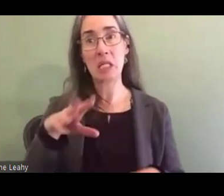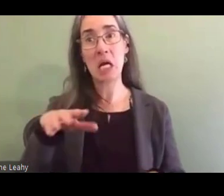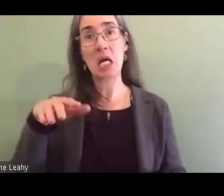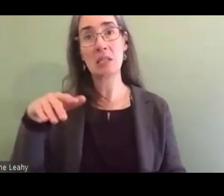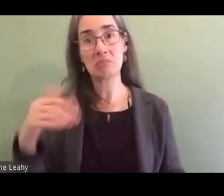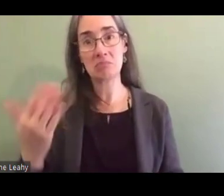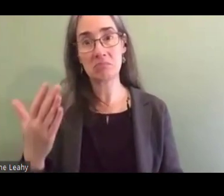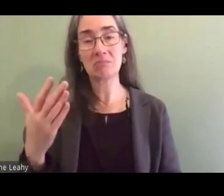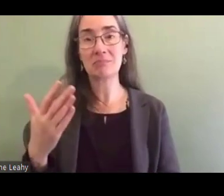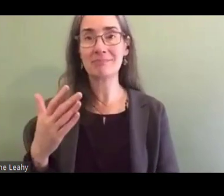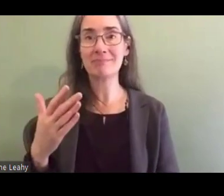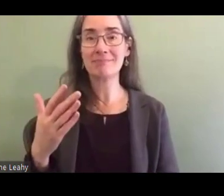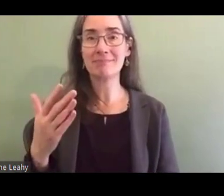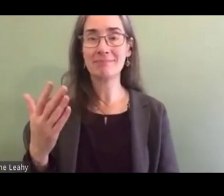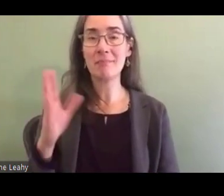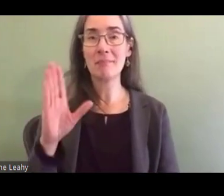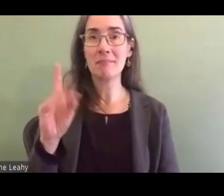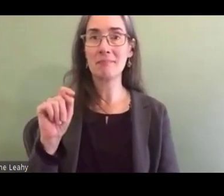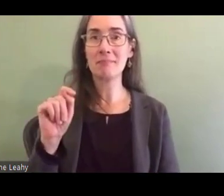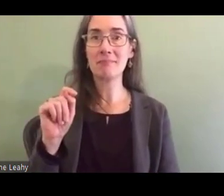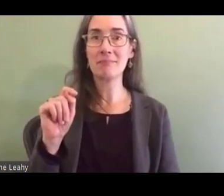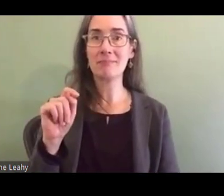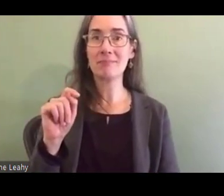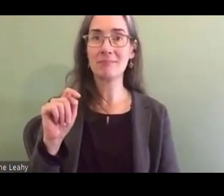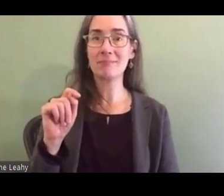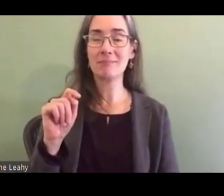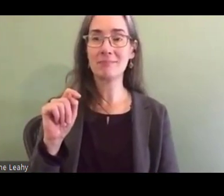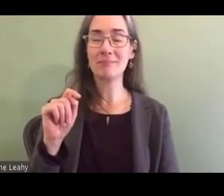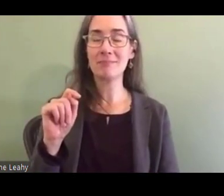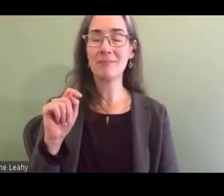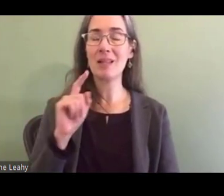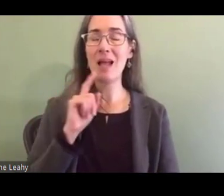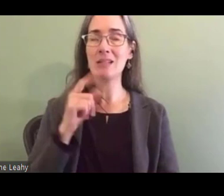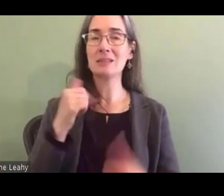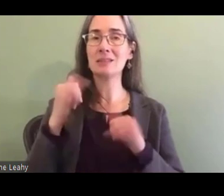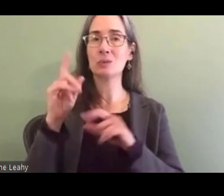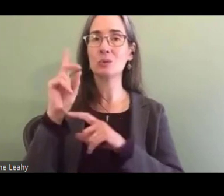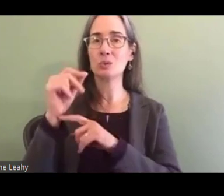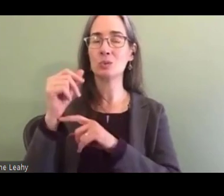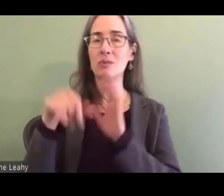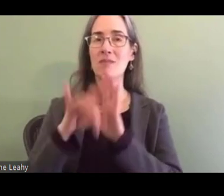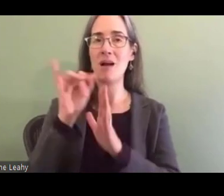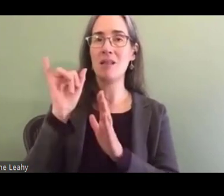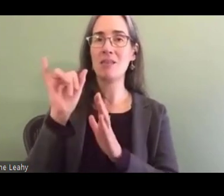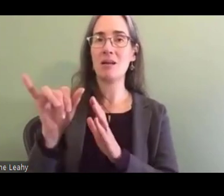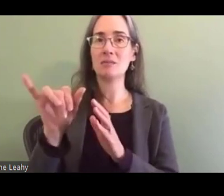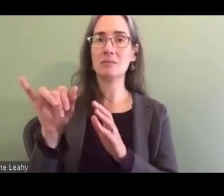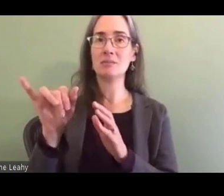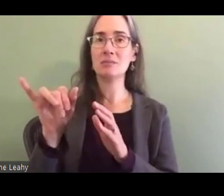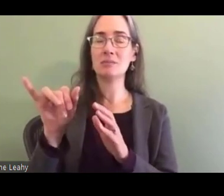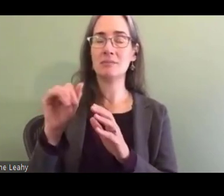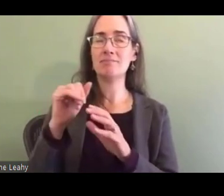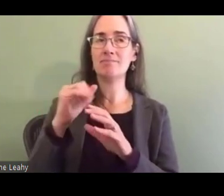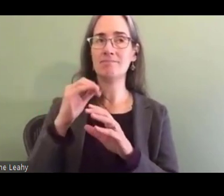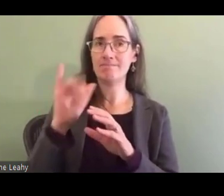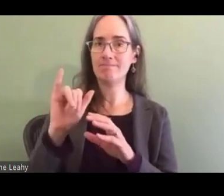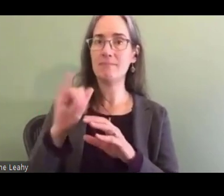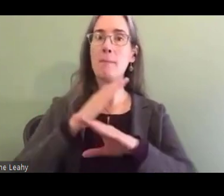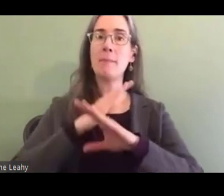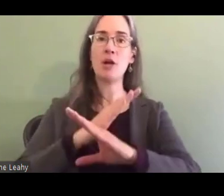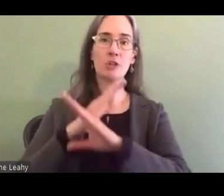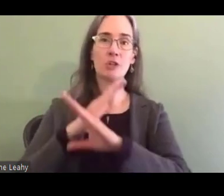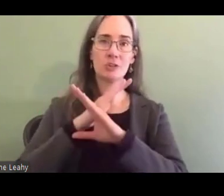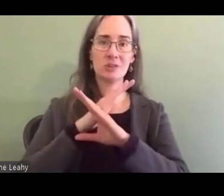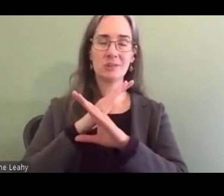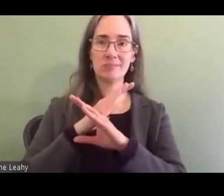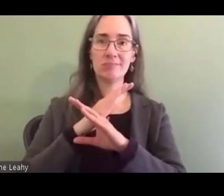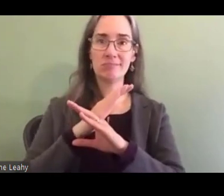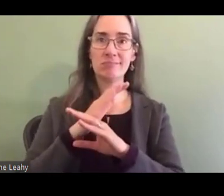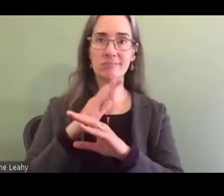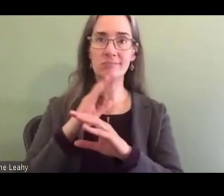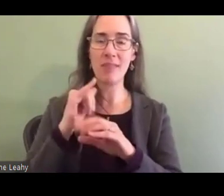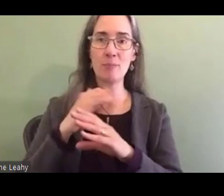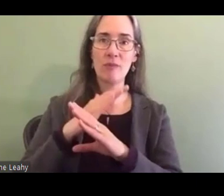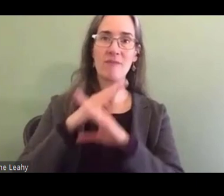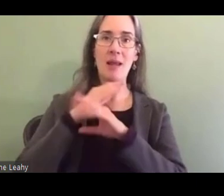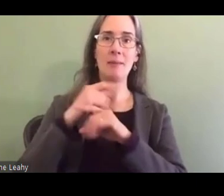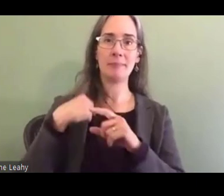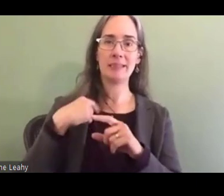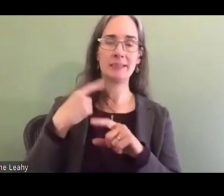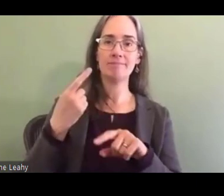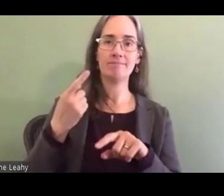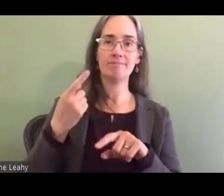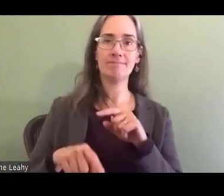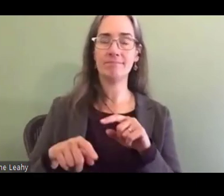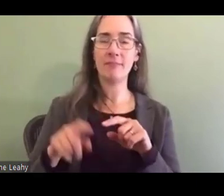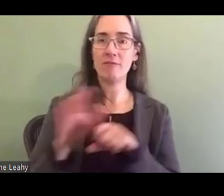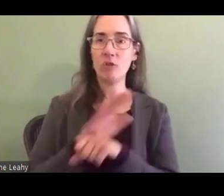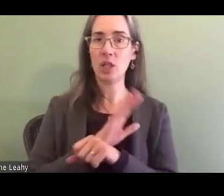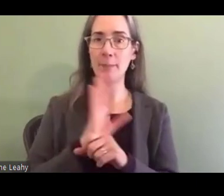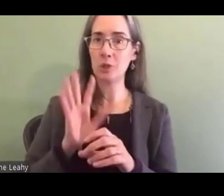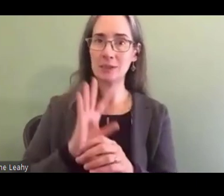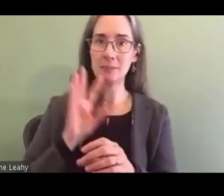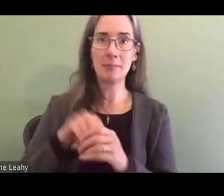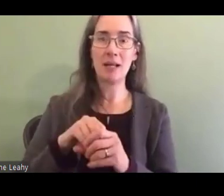But, but I still do find barriers that prevent me from fully participating in the world.